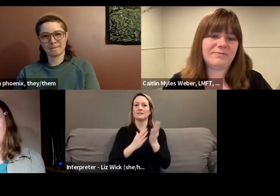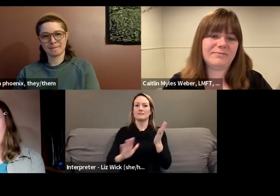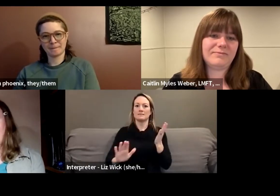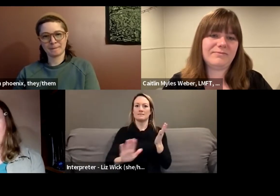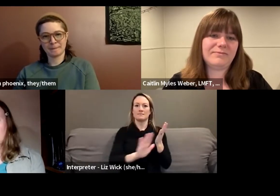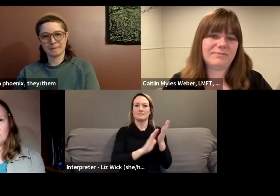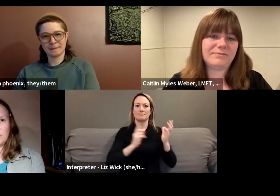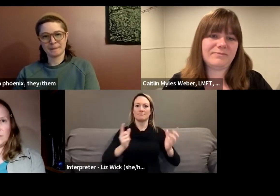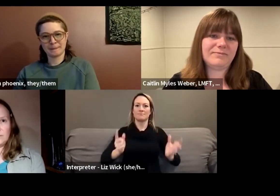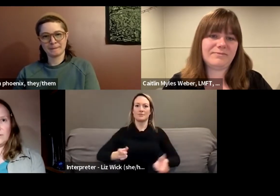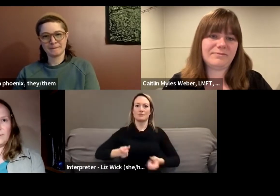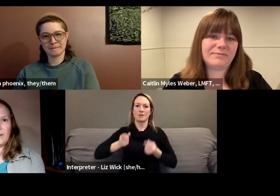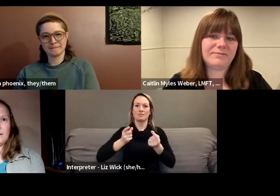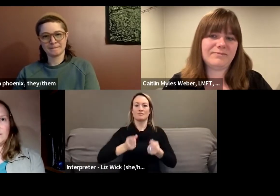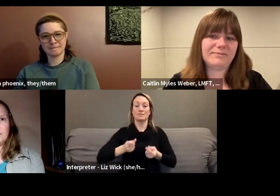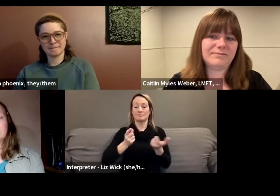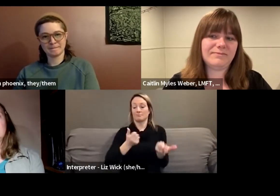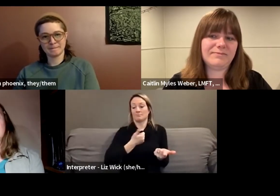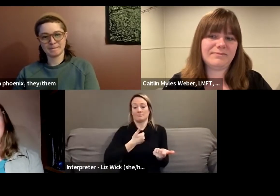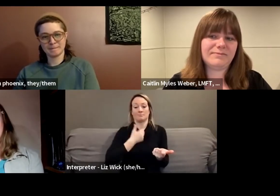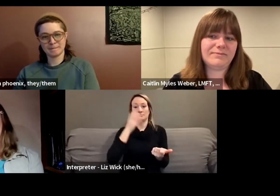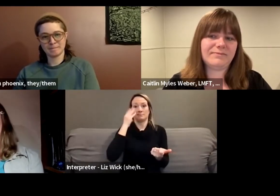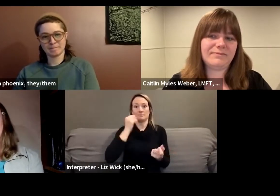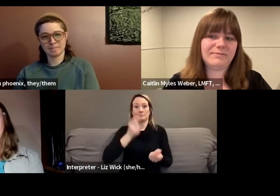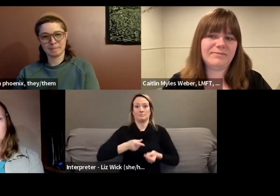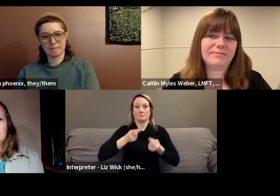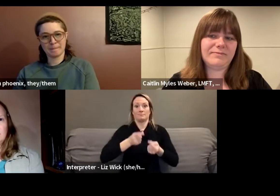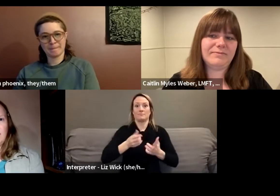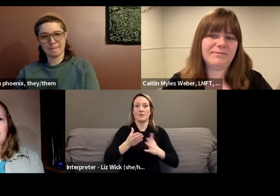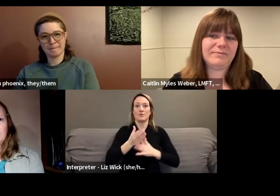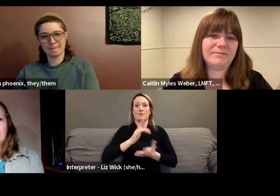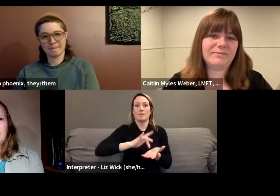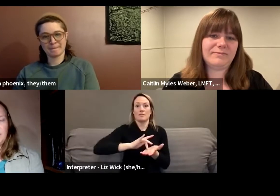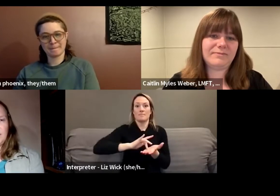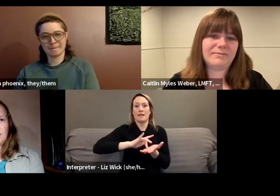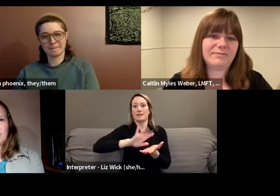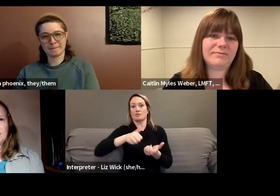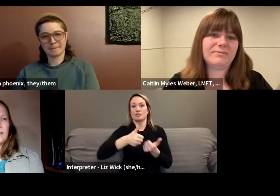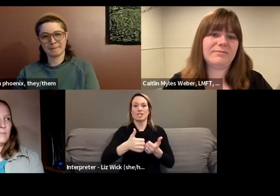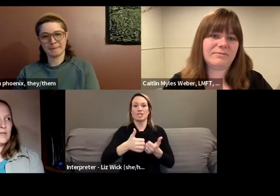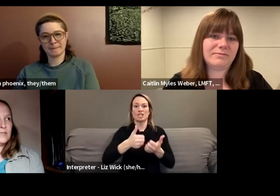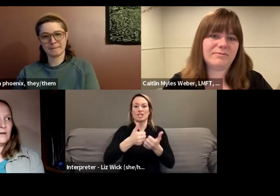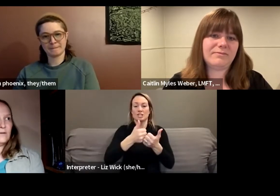and I've had to struggle through the medical hurdles and gatekeeping and things like that myself.